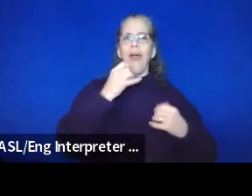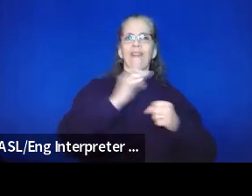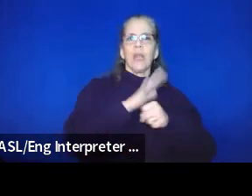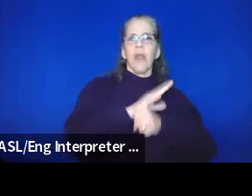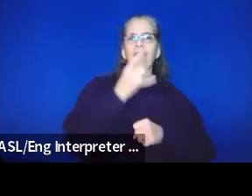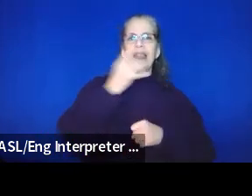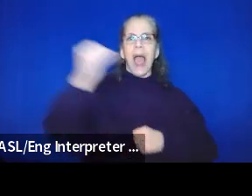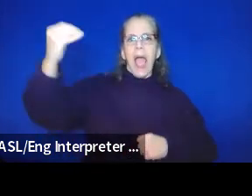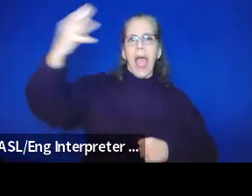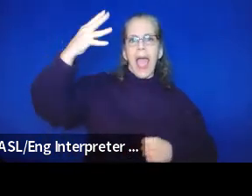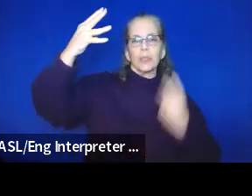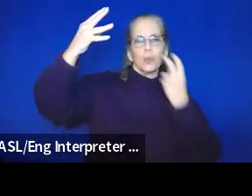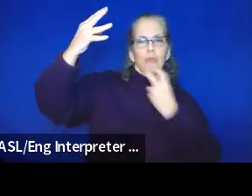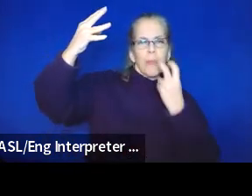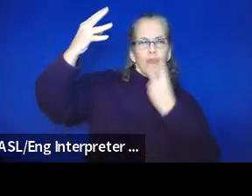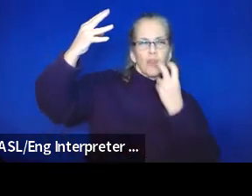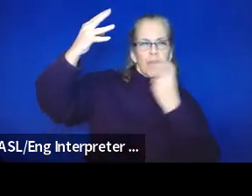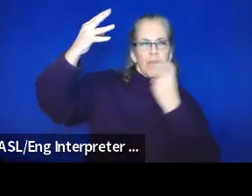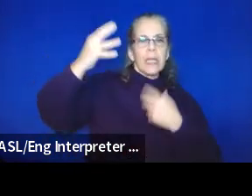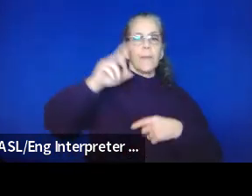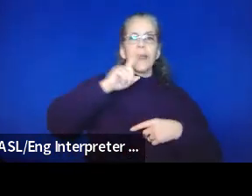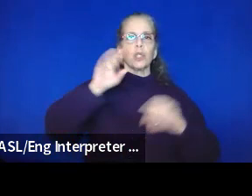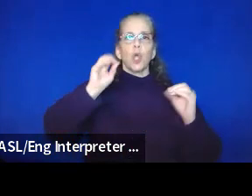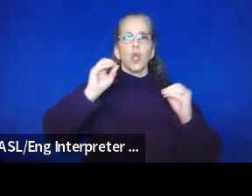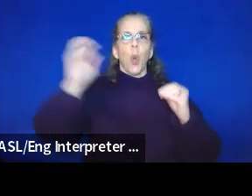you're in a quiet room. Making sure there's no light behind the speaker so you can lip